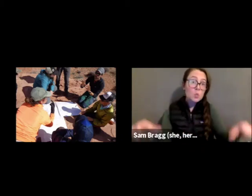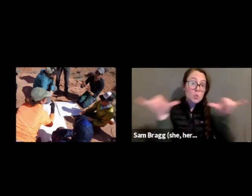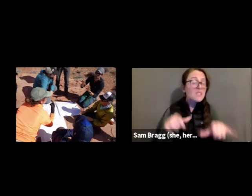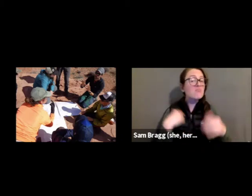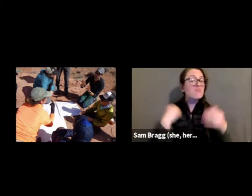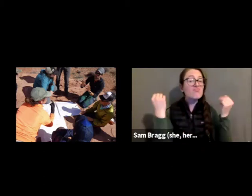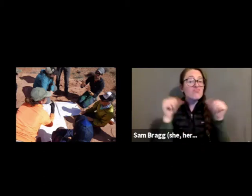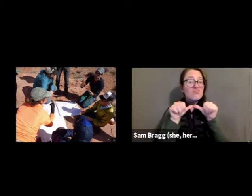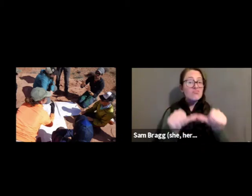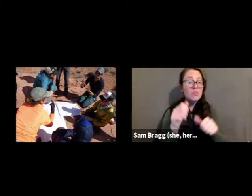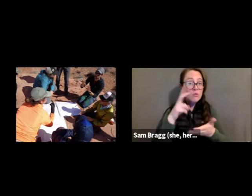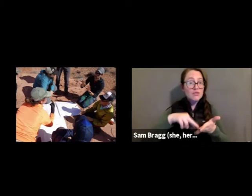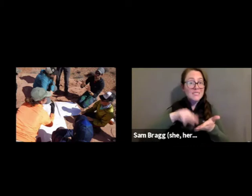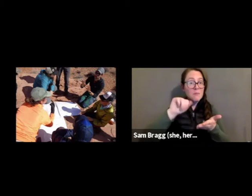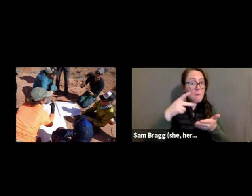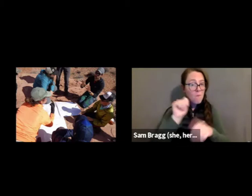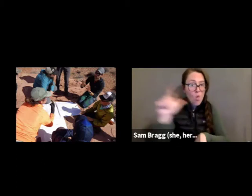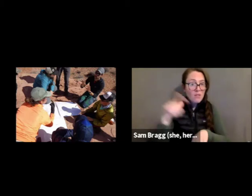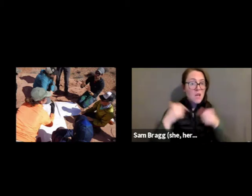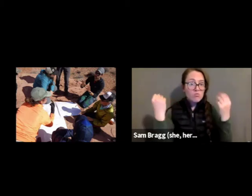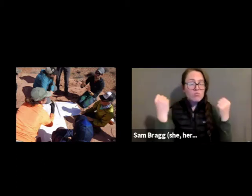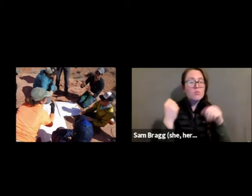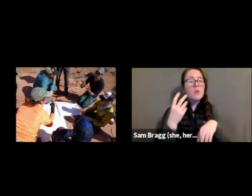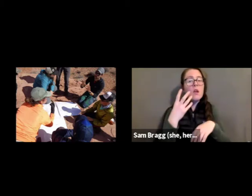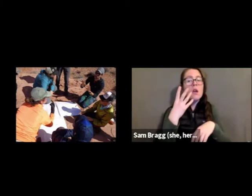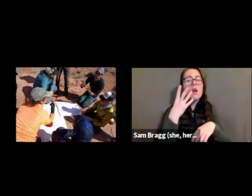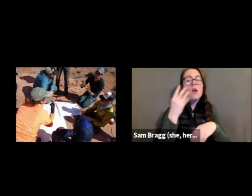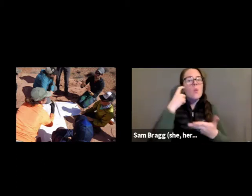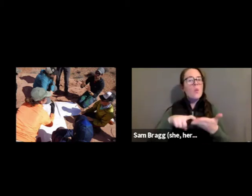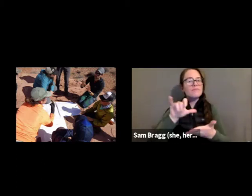tradition so that every morning we would have these map discussions we would sign in ASL the